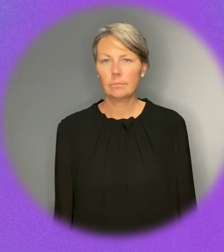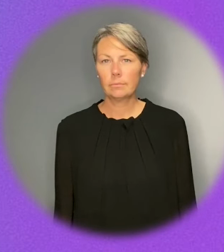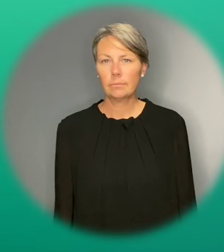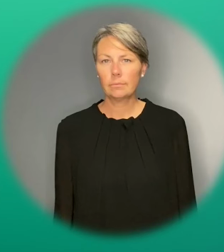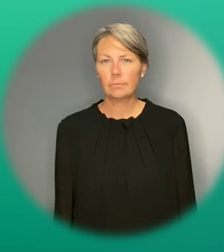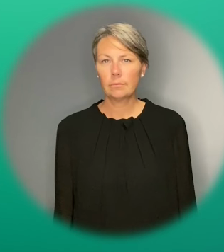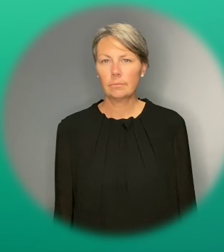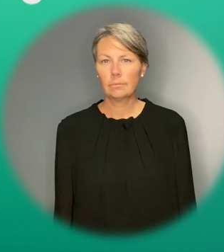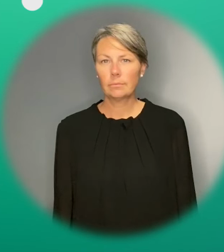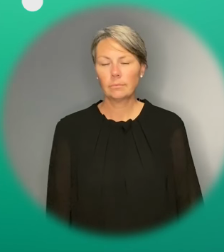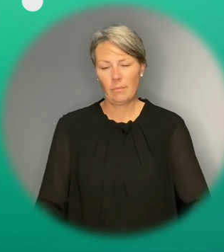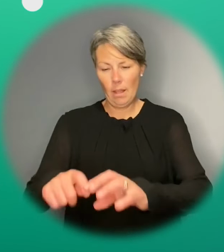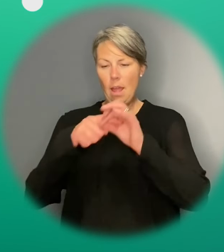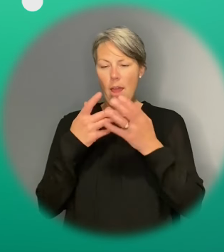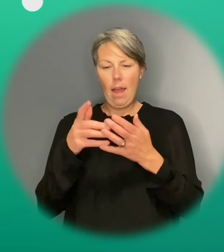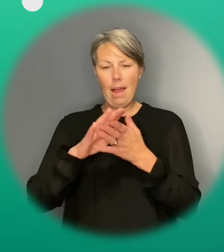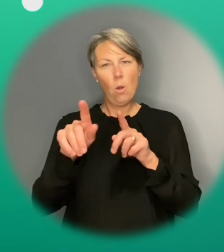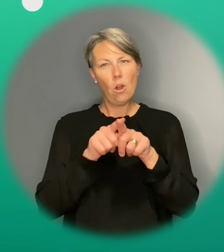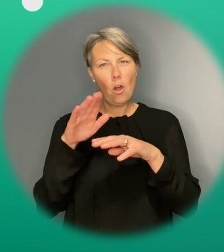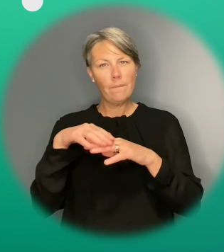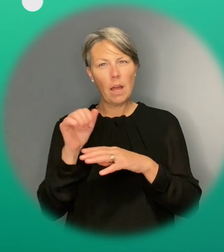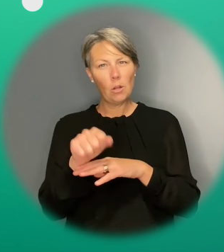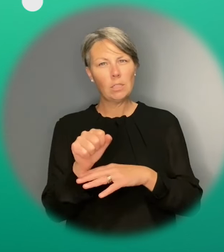How did you learn about consent? I don't